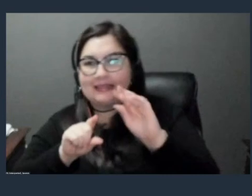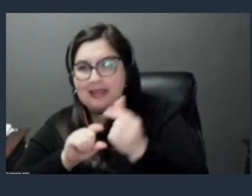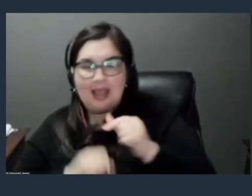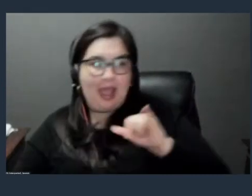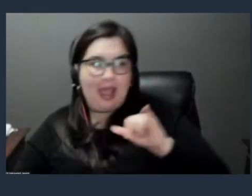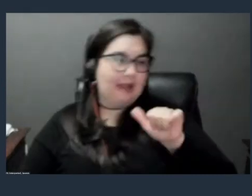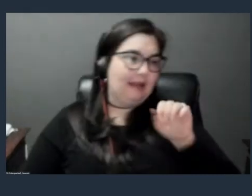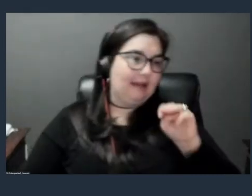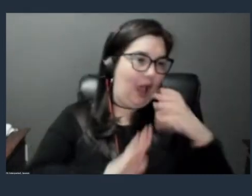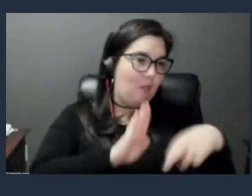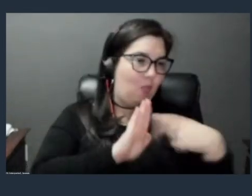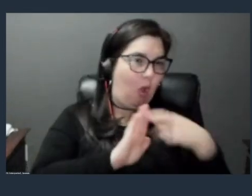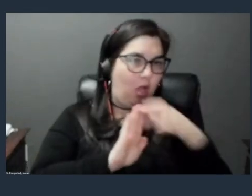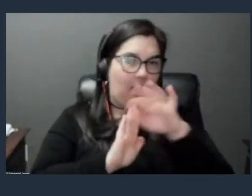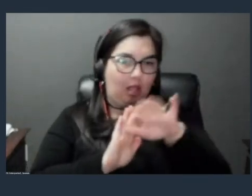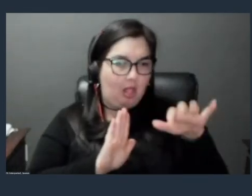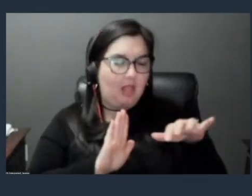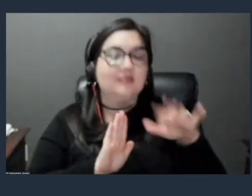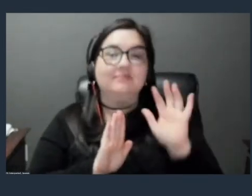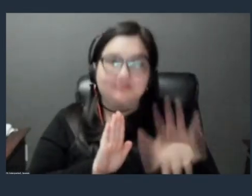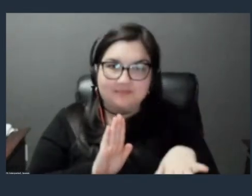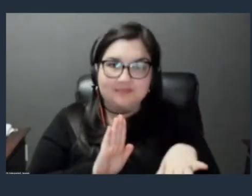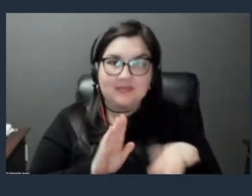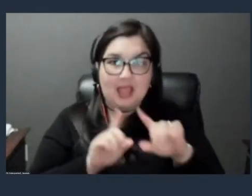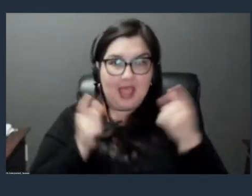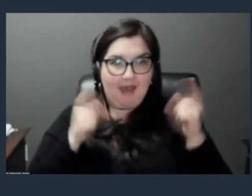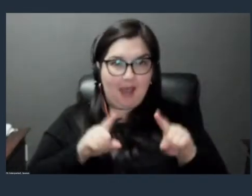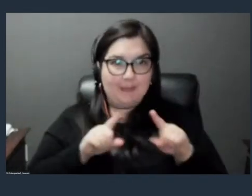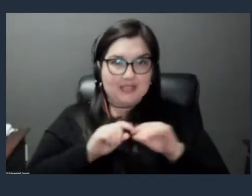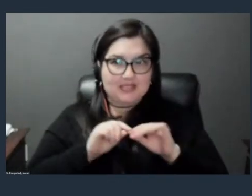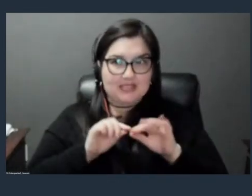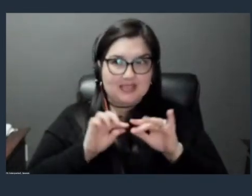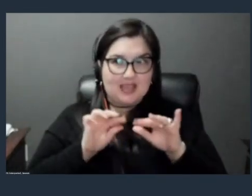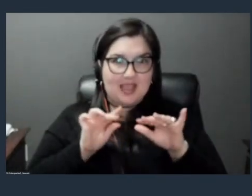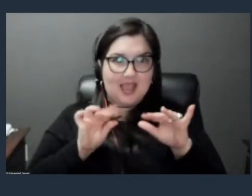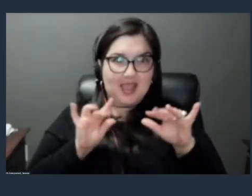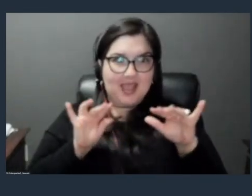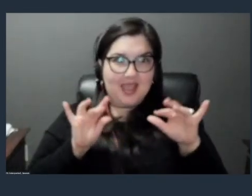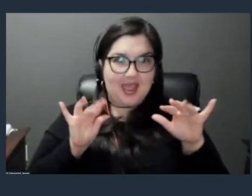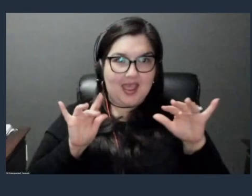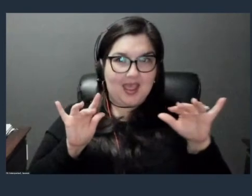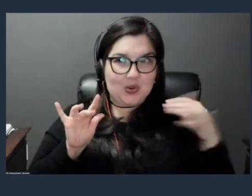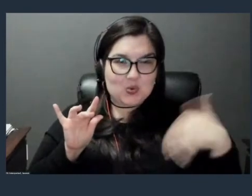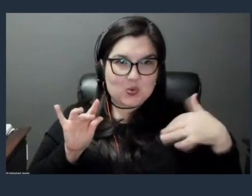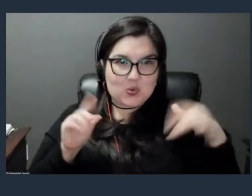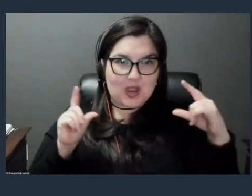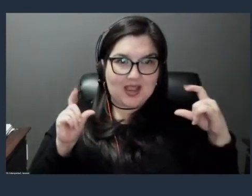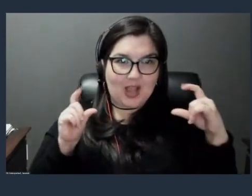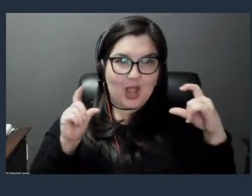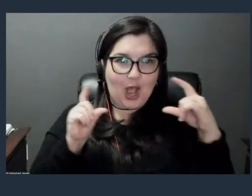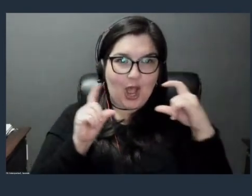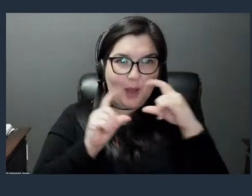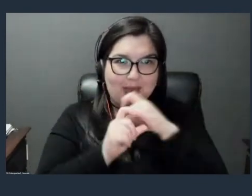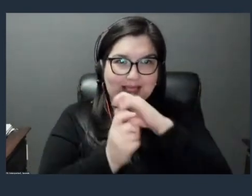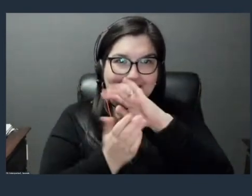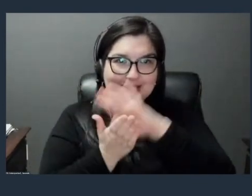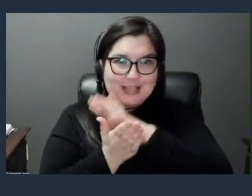you start to actually, at scale, you start to get a fairly complex document. This document grows in size,